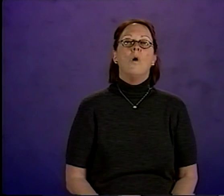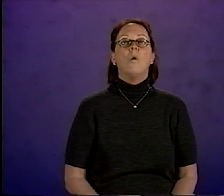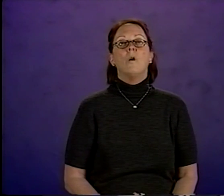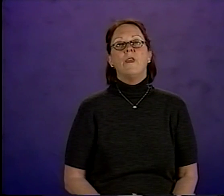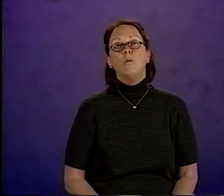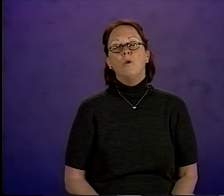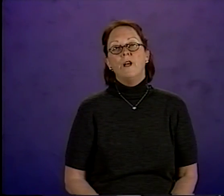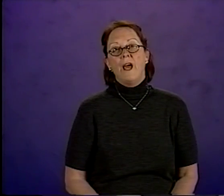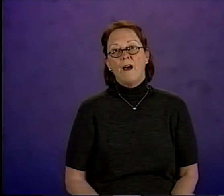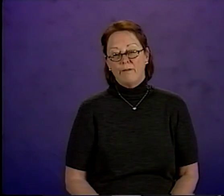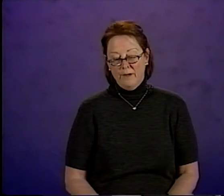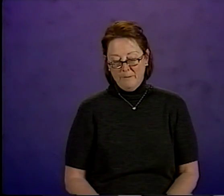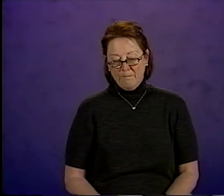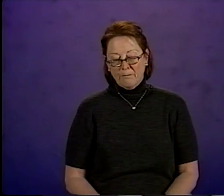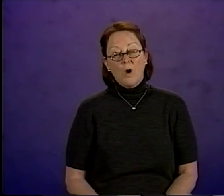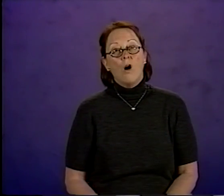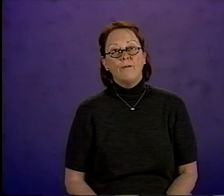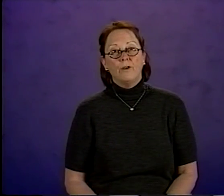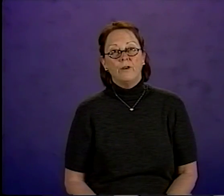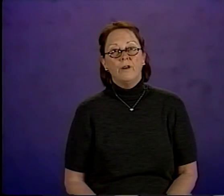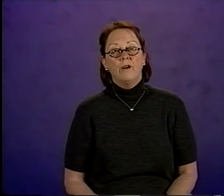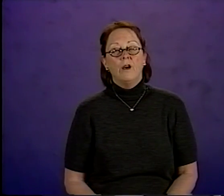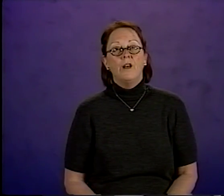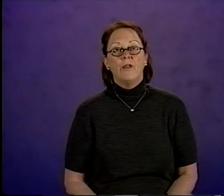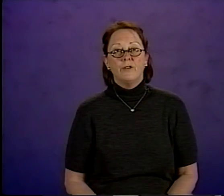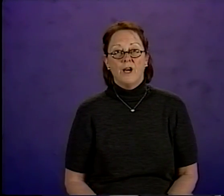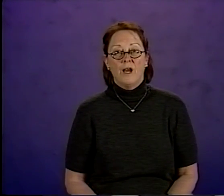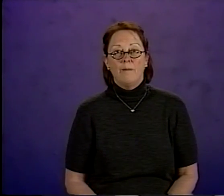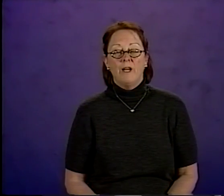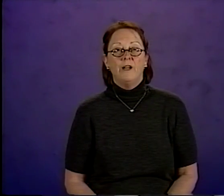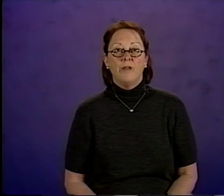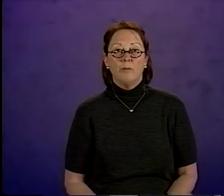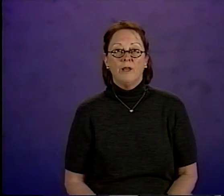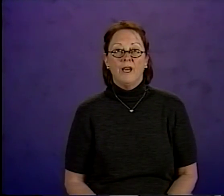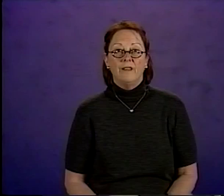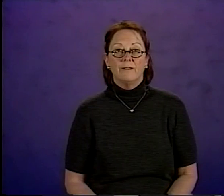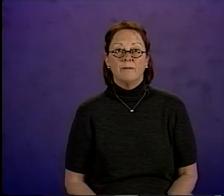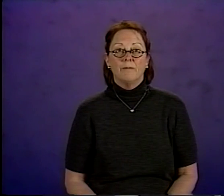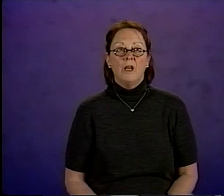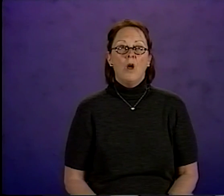or they would have offered another time and another place.